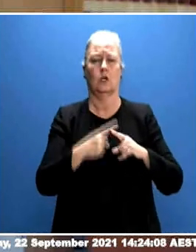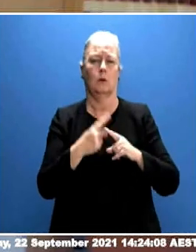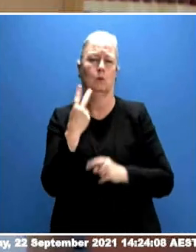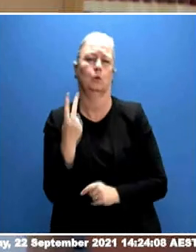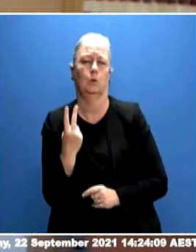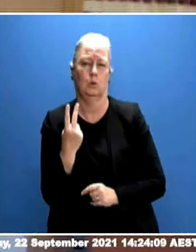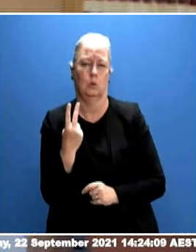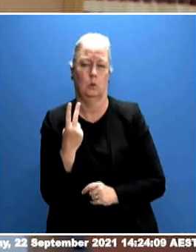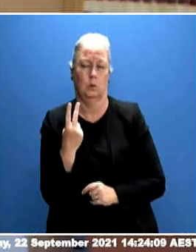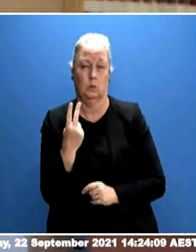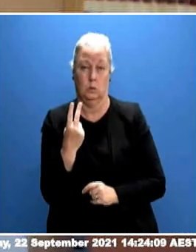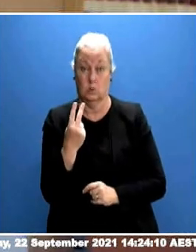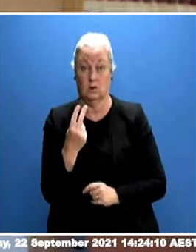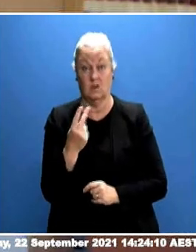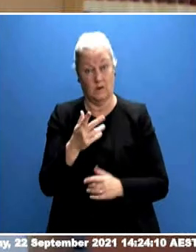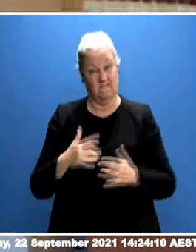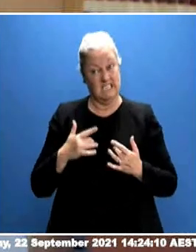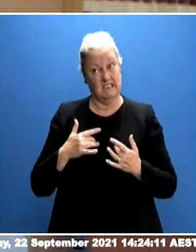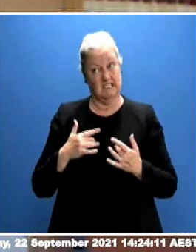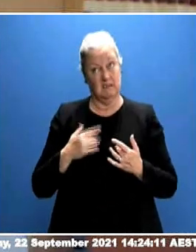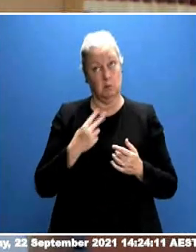Is that time sufficient, in your experience?